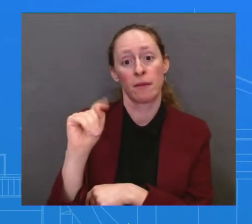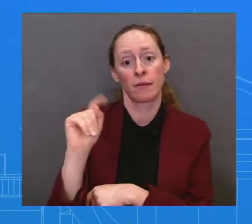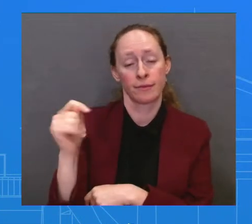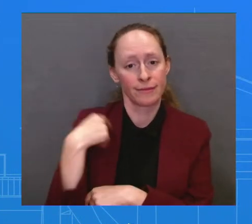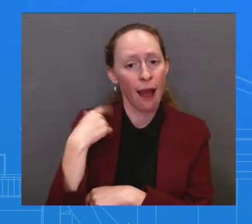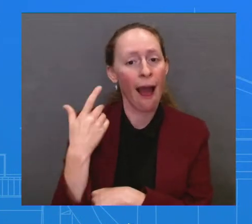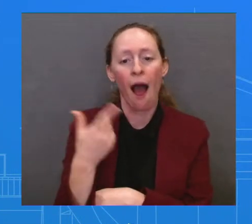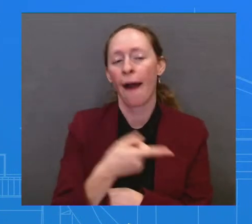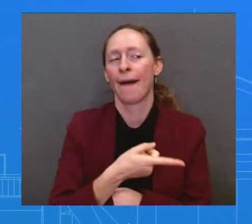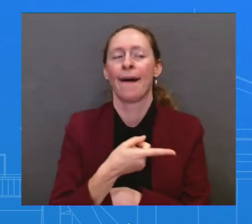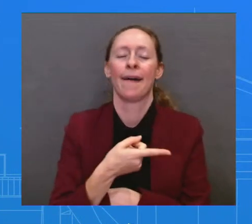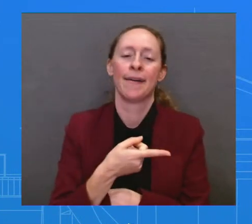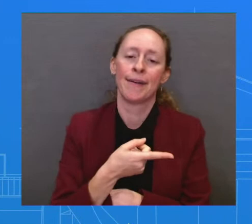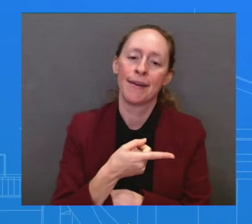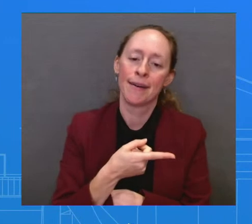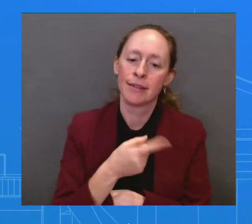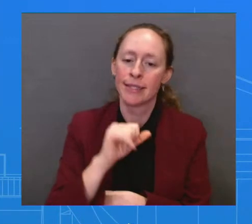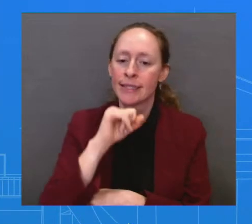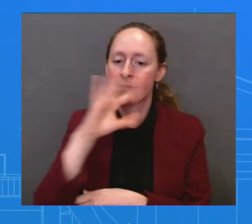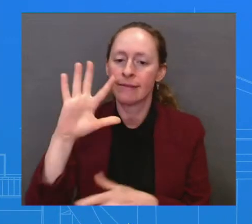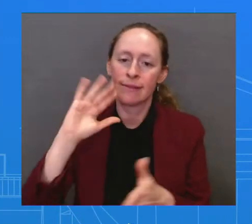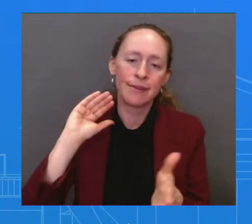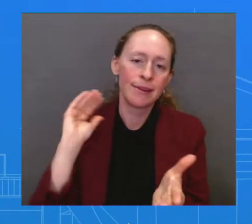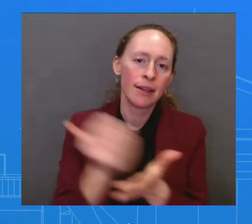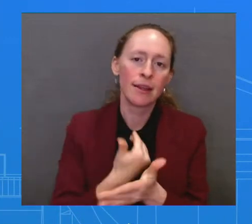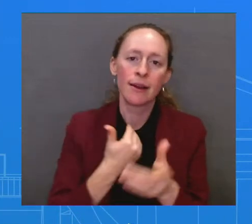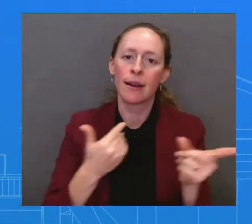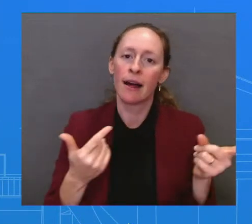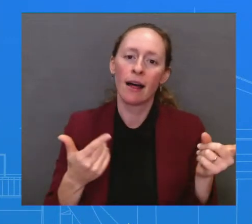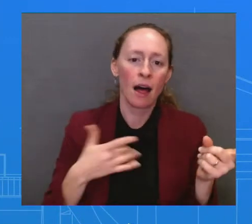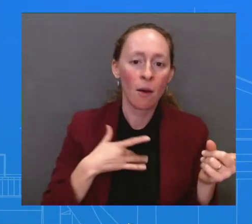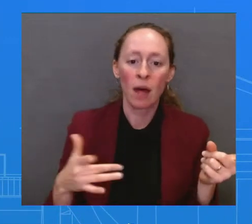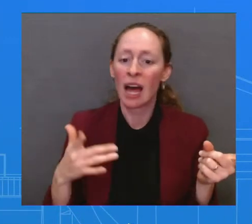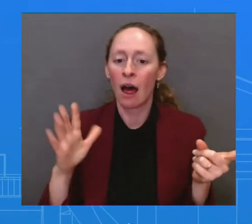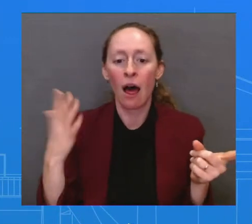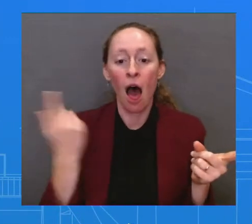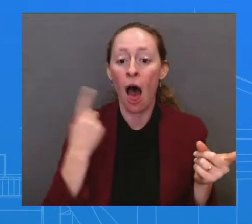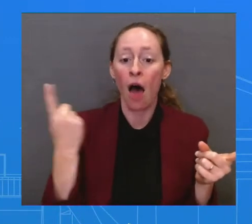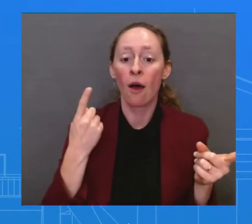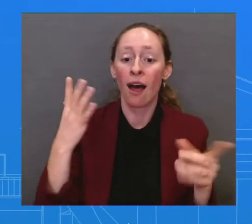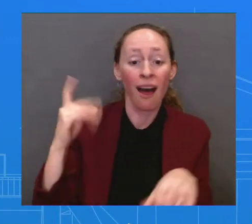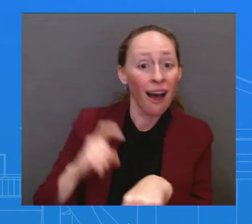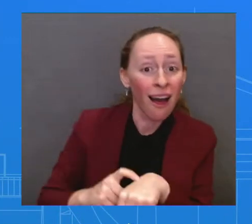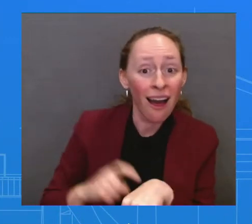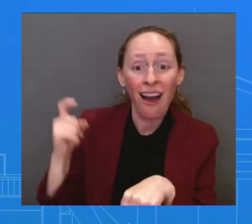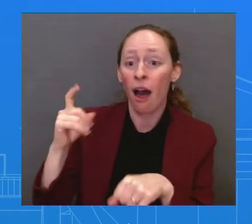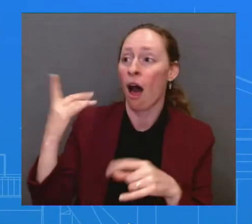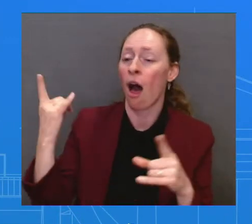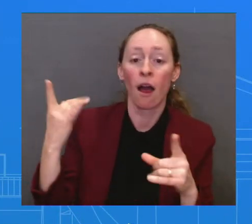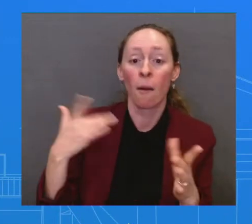He's -- he's turned this -- when it comes to the border, he's turned this into a political stunt. And that's what he's done over and over again.